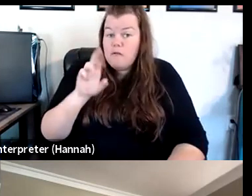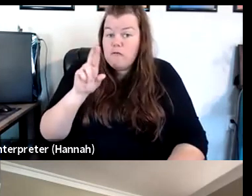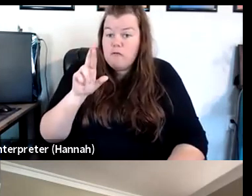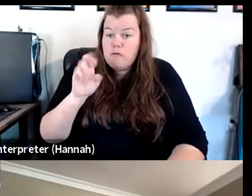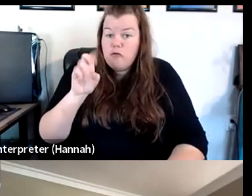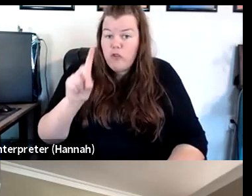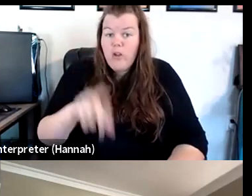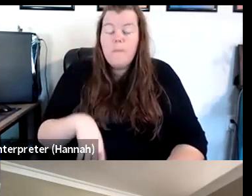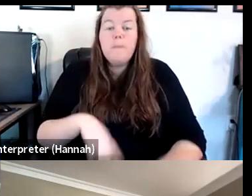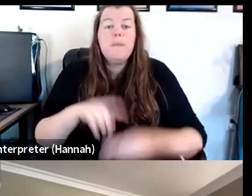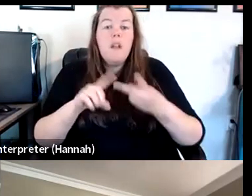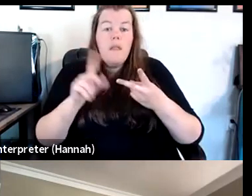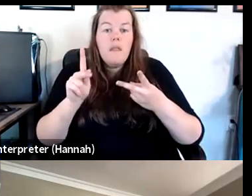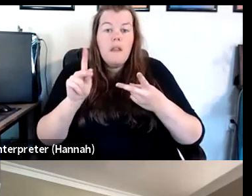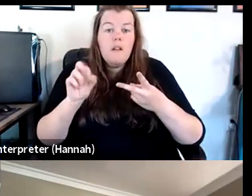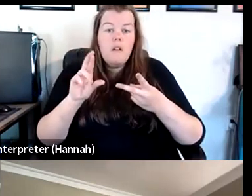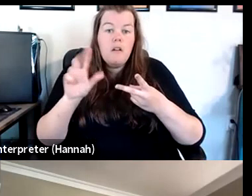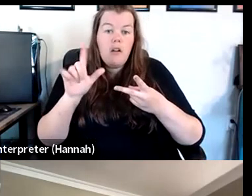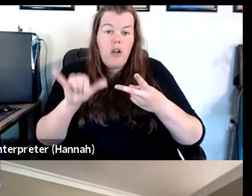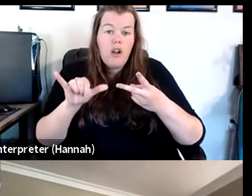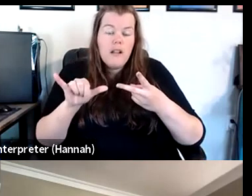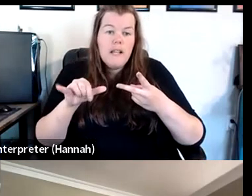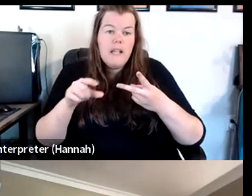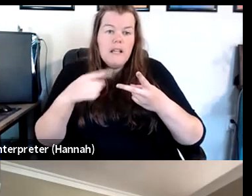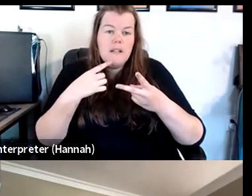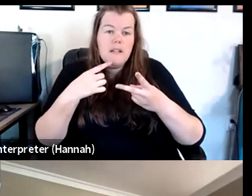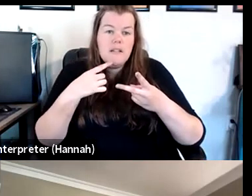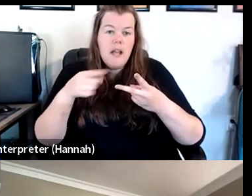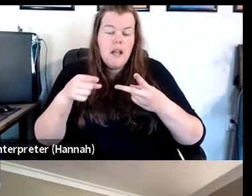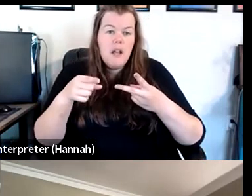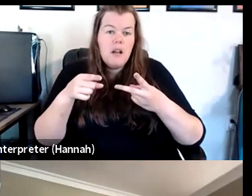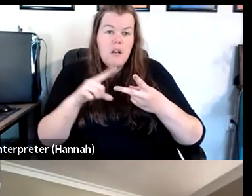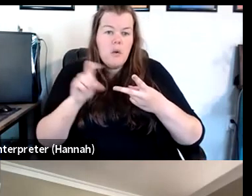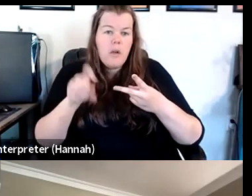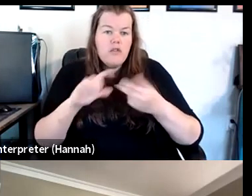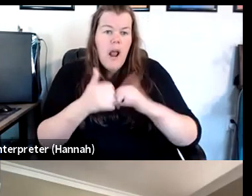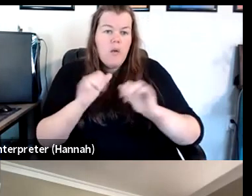said "this is a timely question." I think that was related to how you can report guardianship issues.